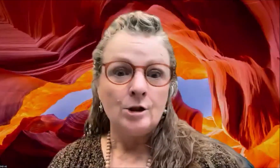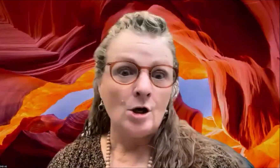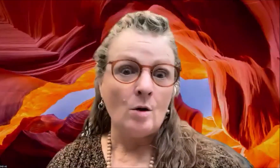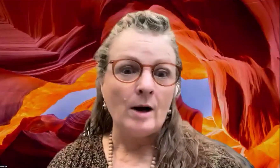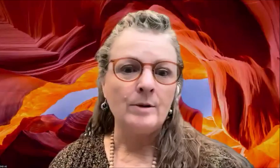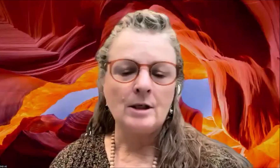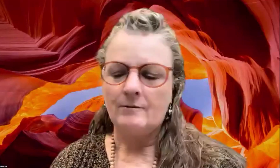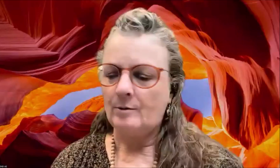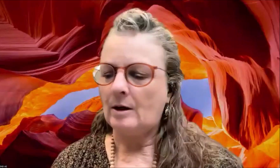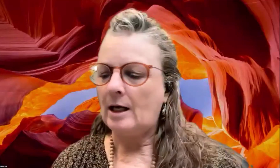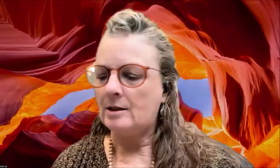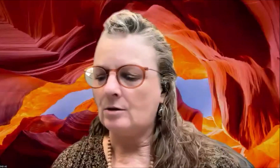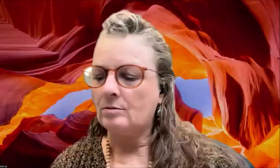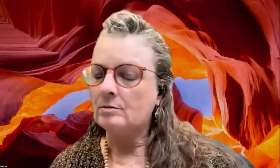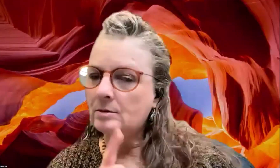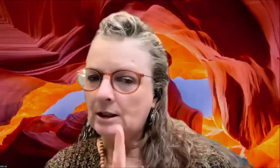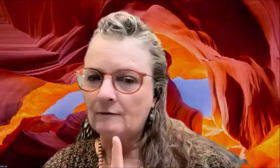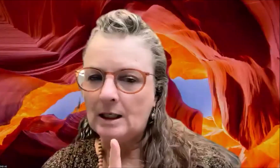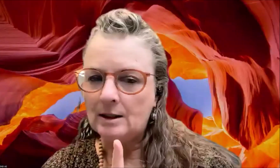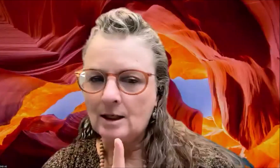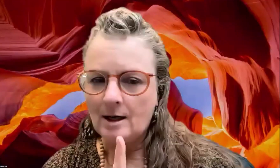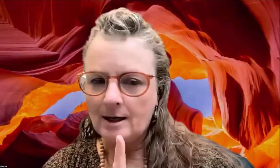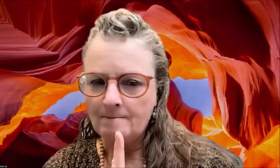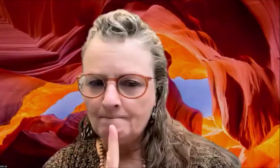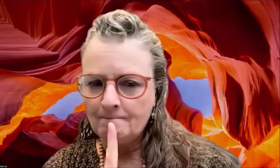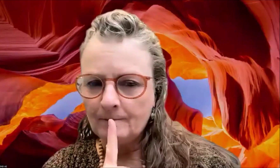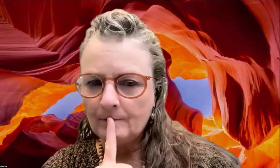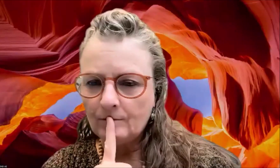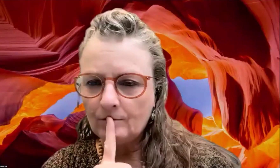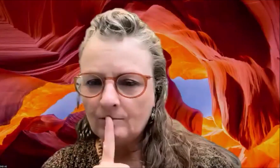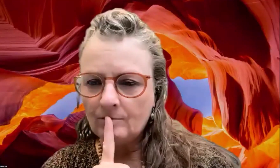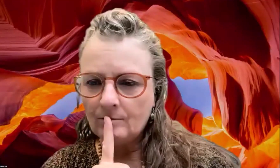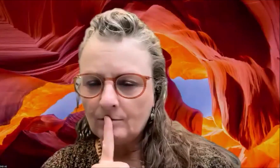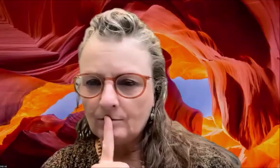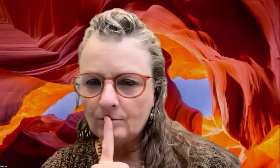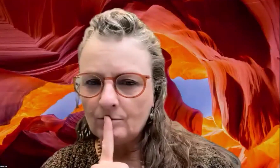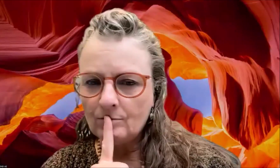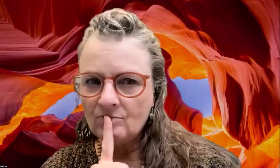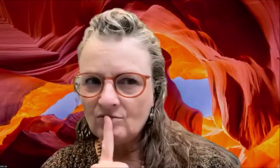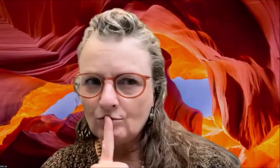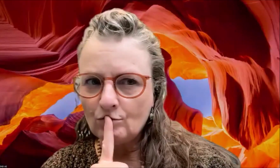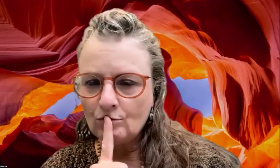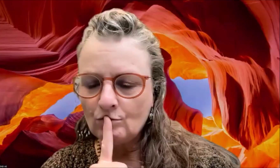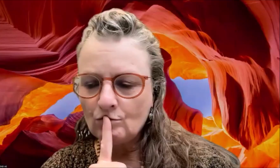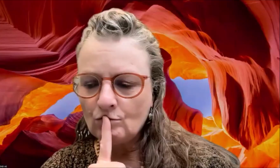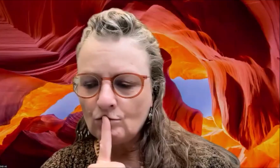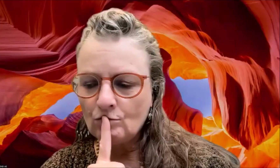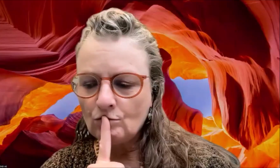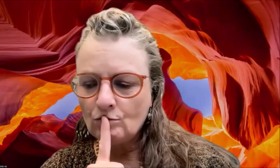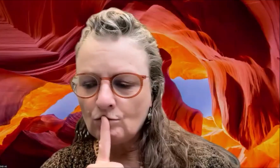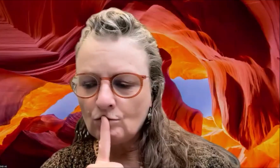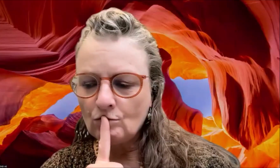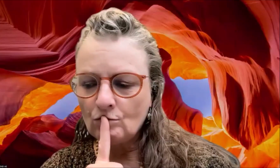a confirmation. No, I was confirmed. So give me your time. Yeah, we're going to try and kind of change over around one